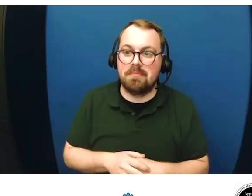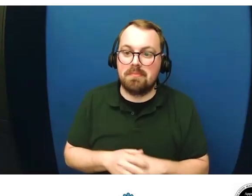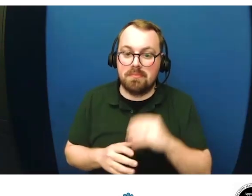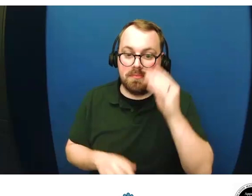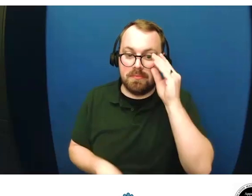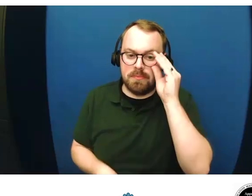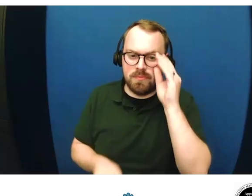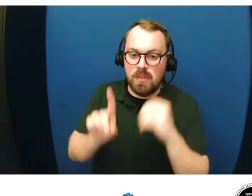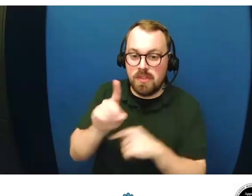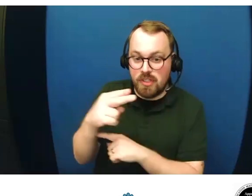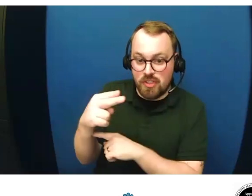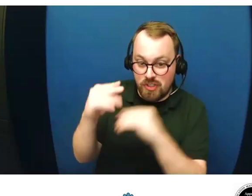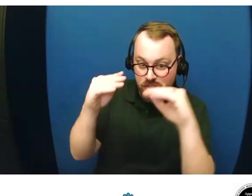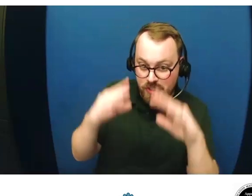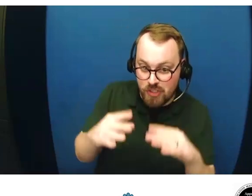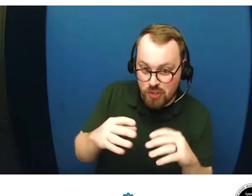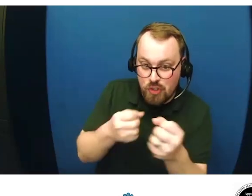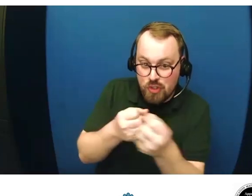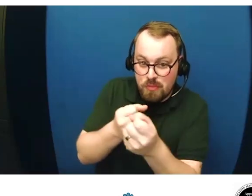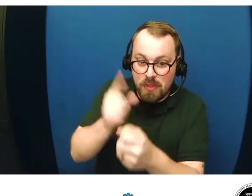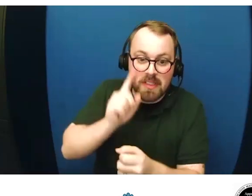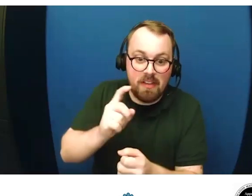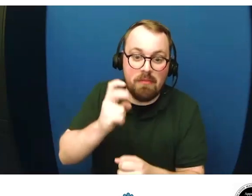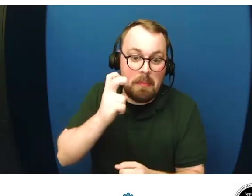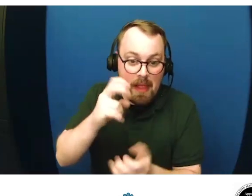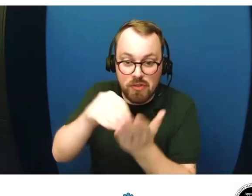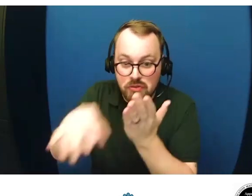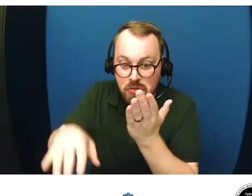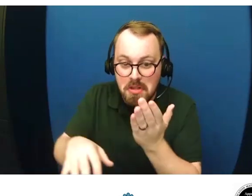DHH Teacher Supporting Deafblind Students. Love it.